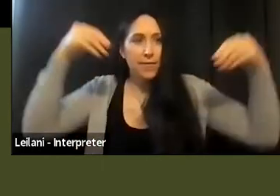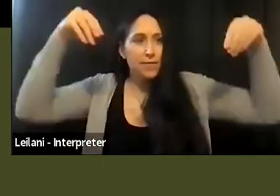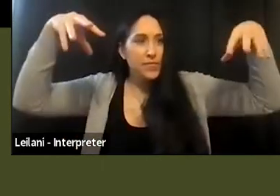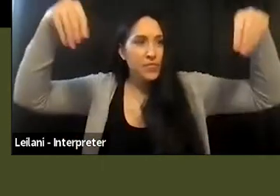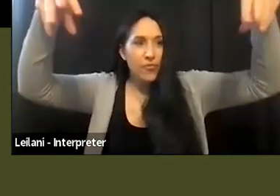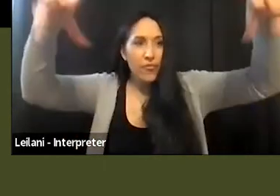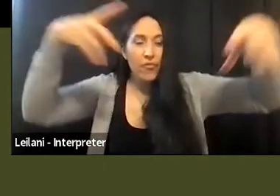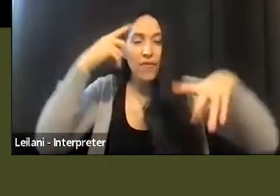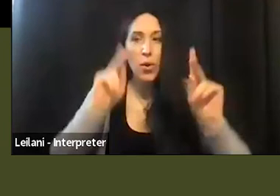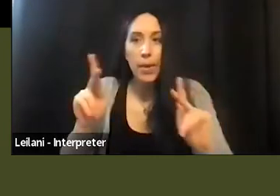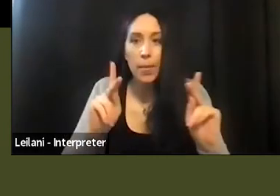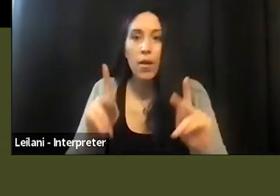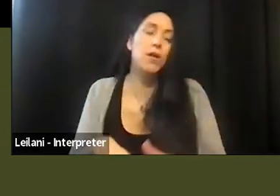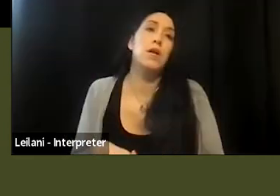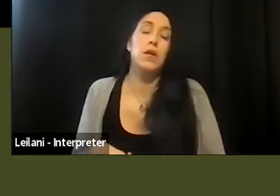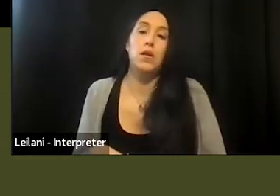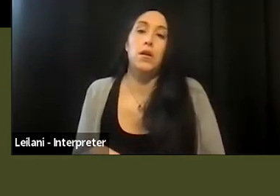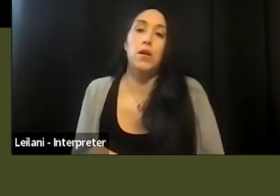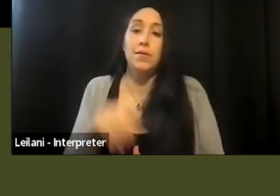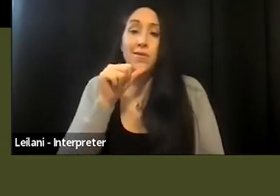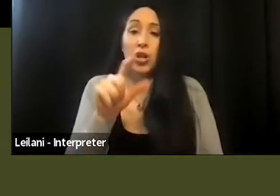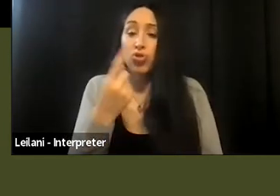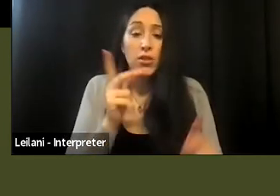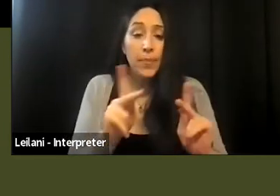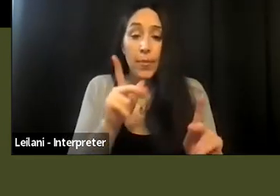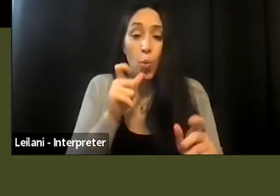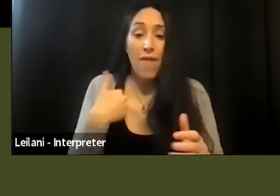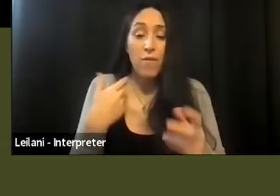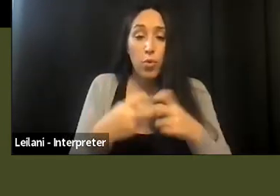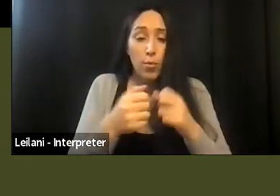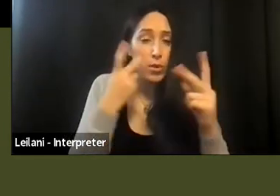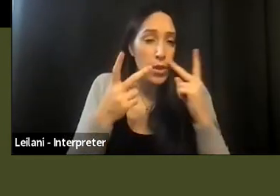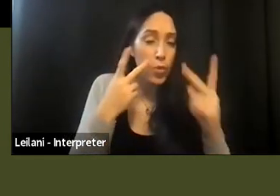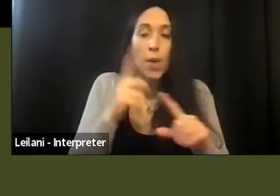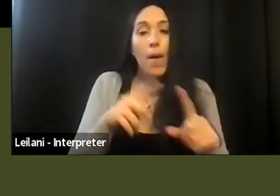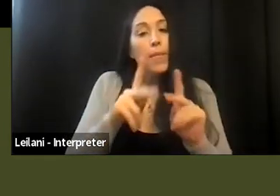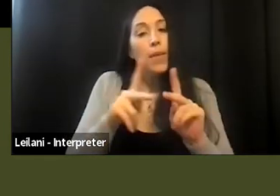but the people in the chairs too. And the people like me that have tracking disorders. The brighter it is the safer it is,